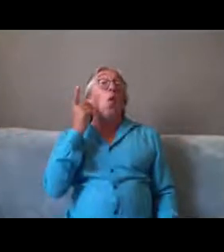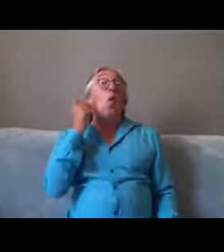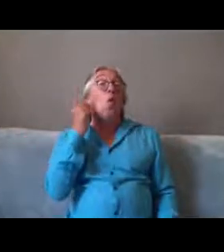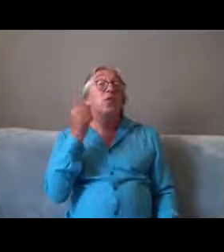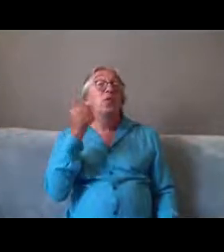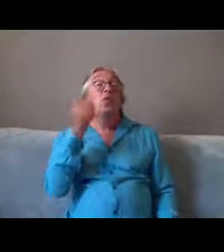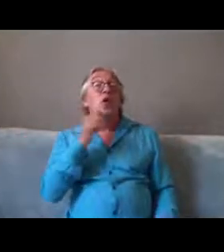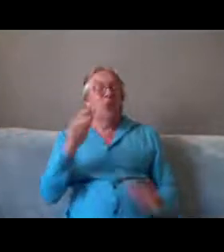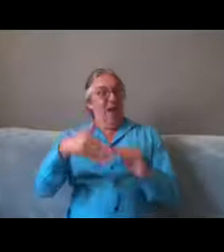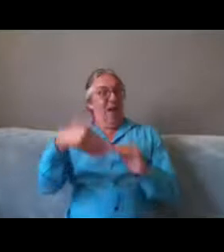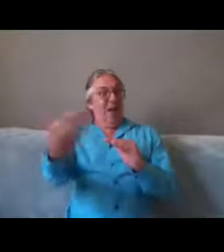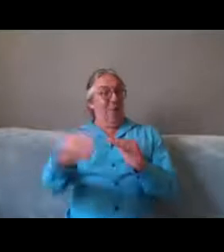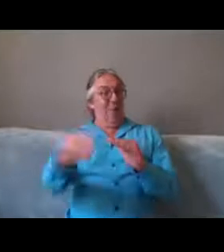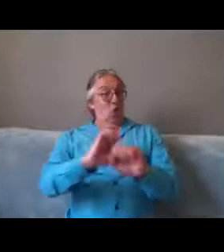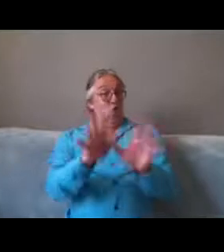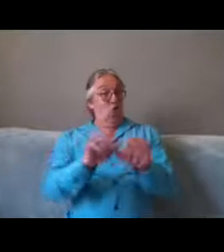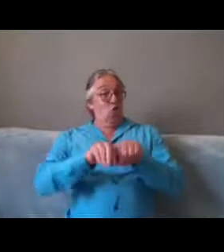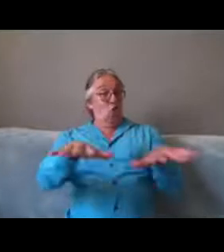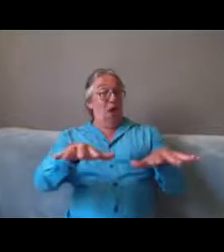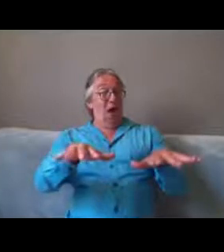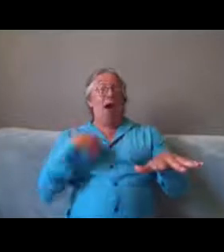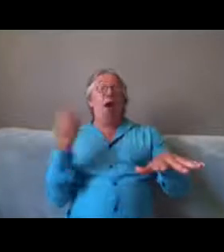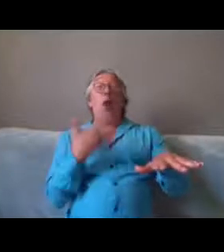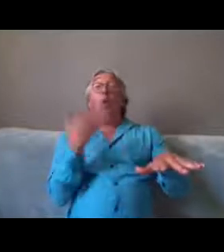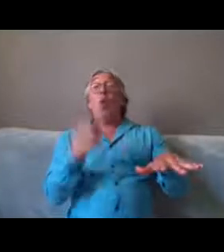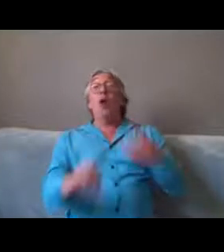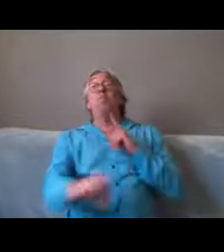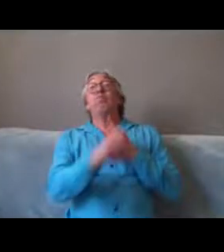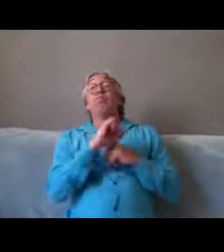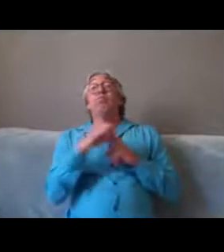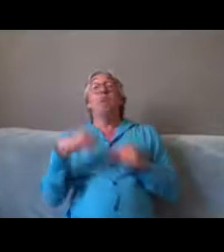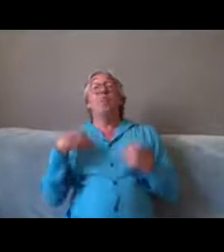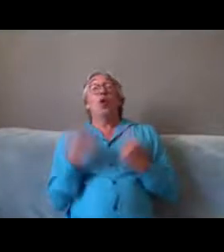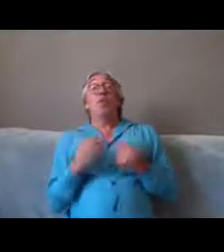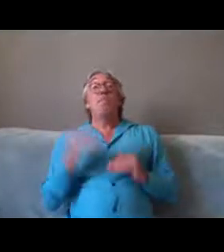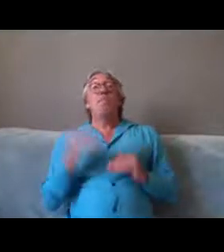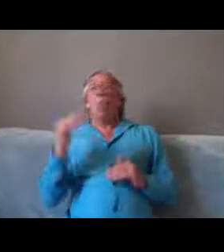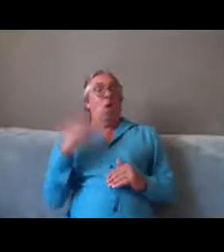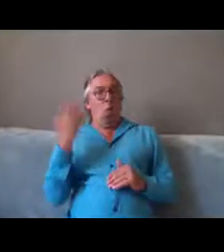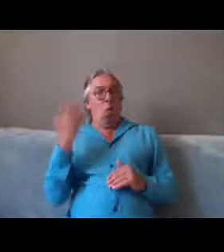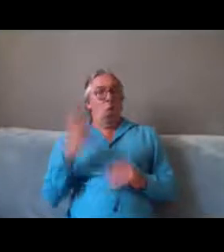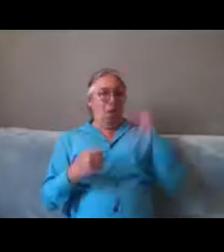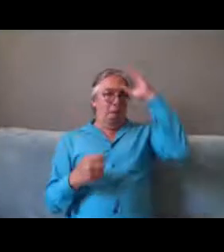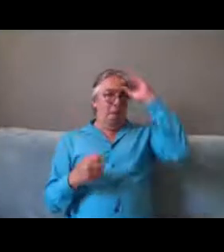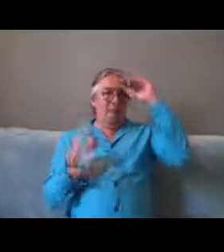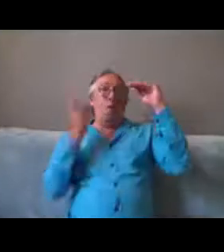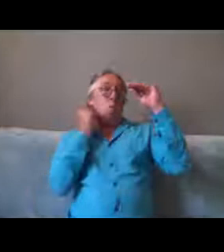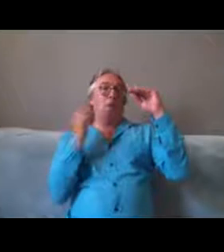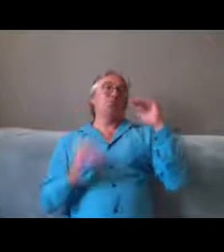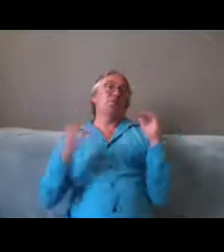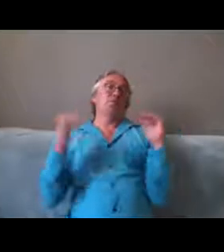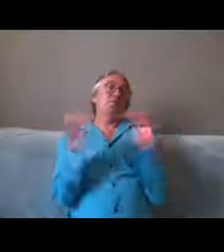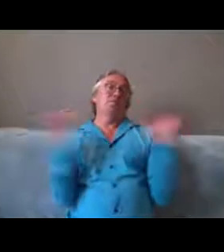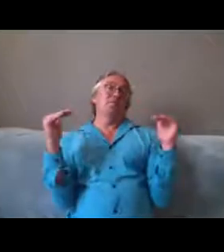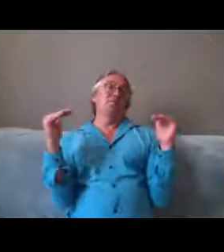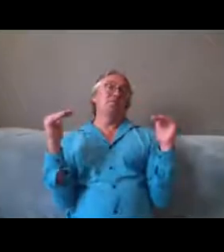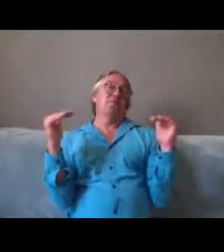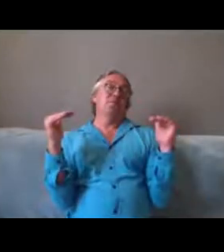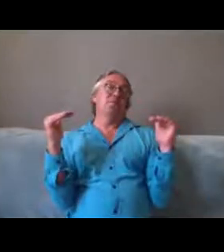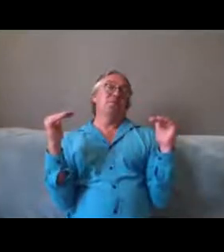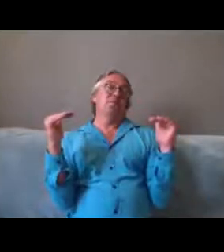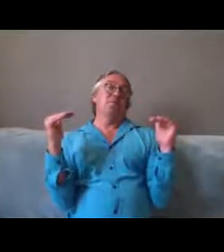This represents 17.5% of all the Erasmus+ projects we've supported.